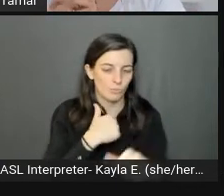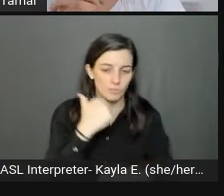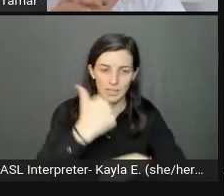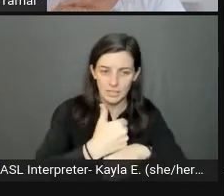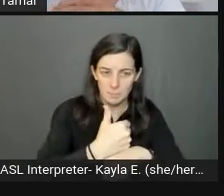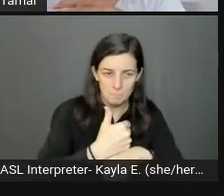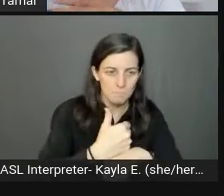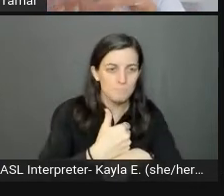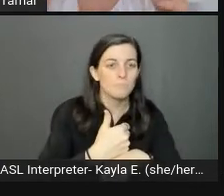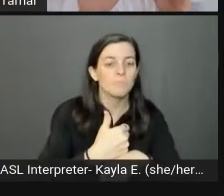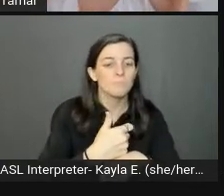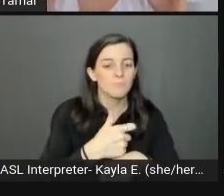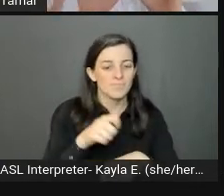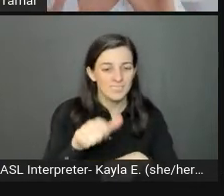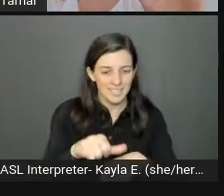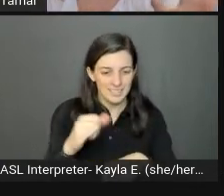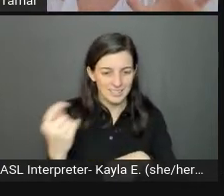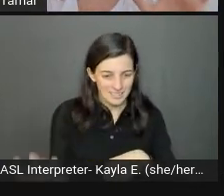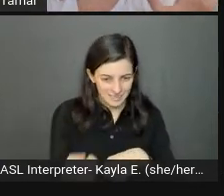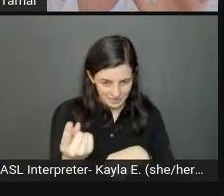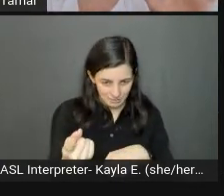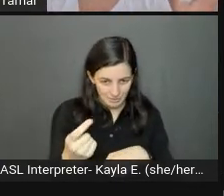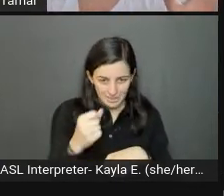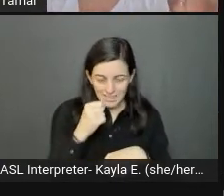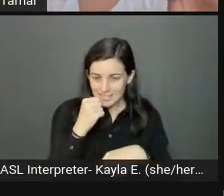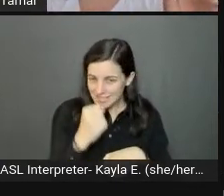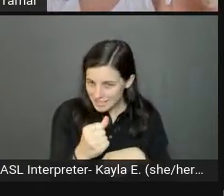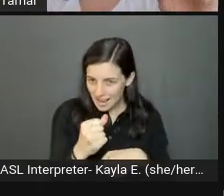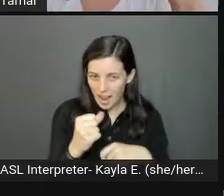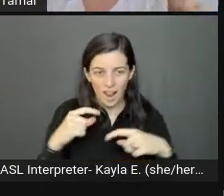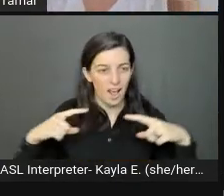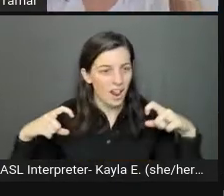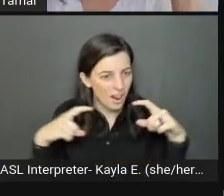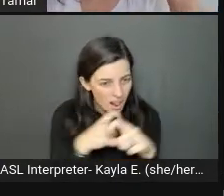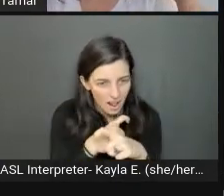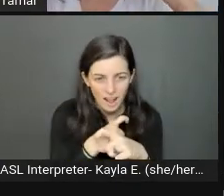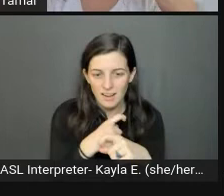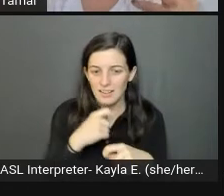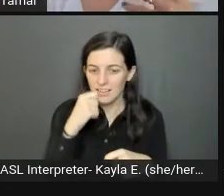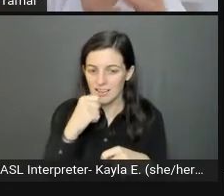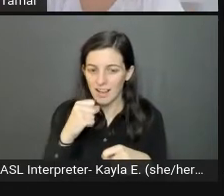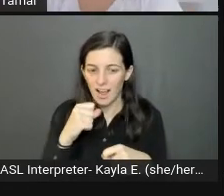to be something that is not too complex and doesn't disturb the process.